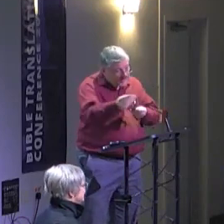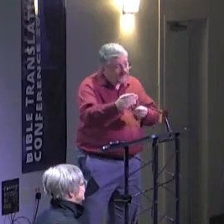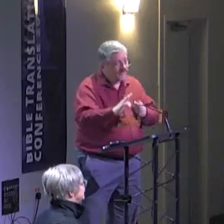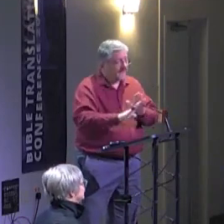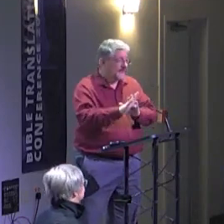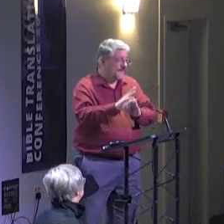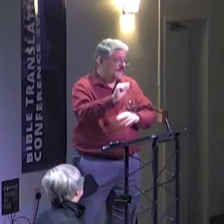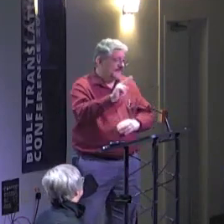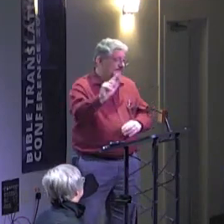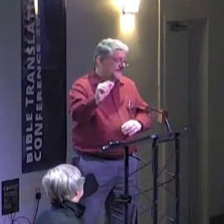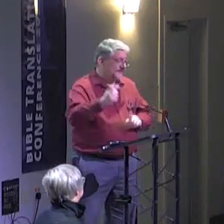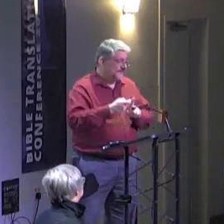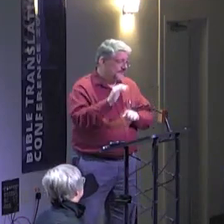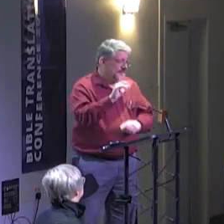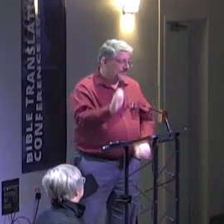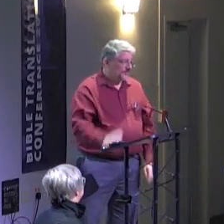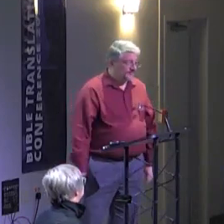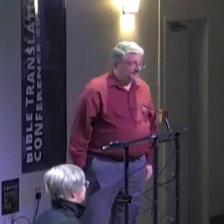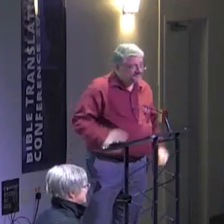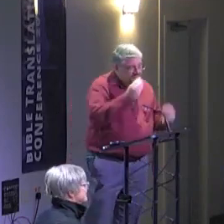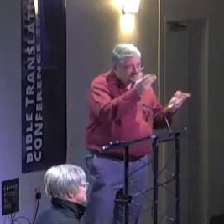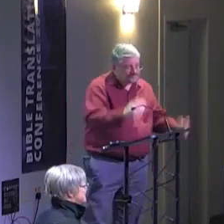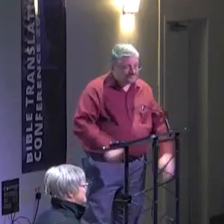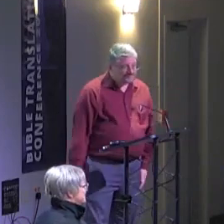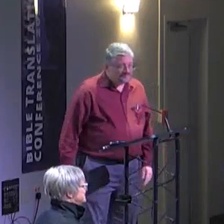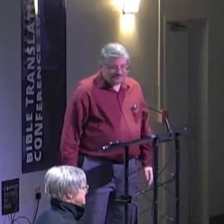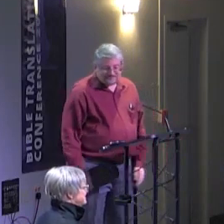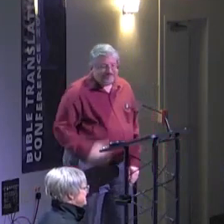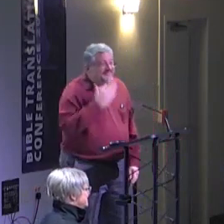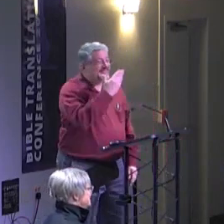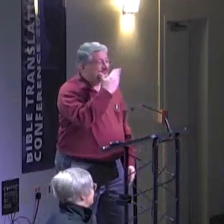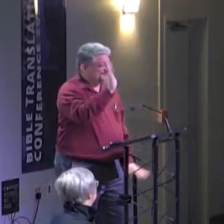And so we actually gave them the code so that they could develop ATT from that. Just a fun fact for you guys there.